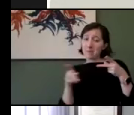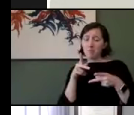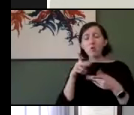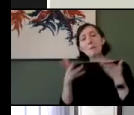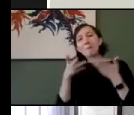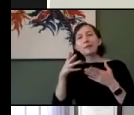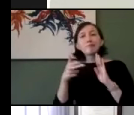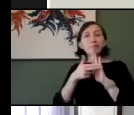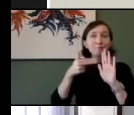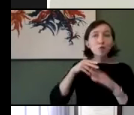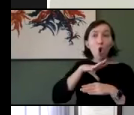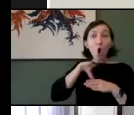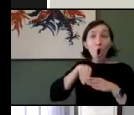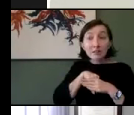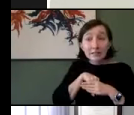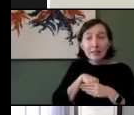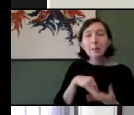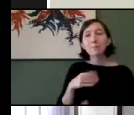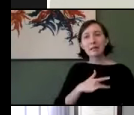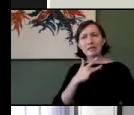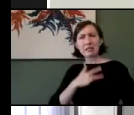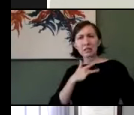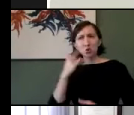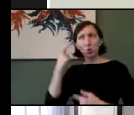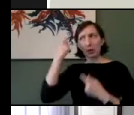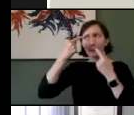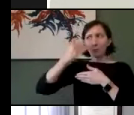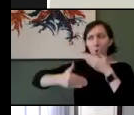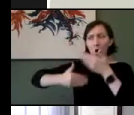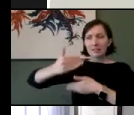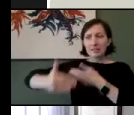sensory processing disabilities, post-traumatic stress disorders,